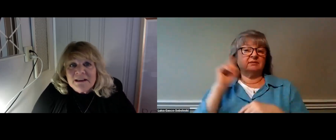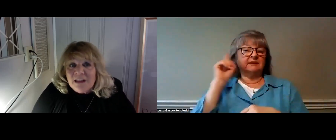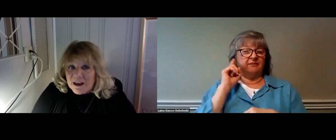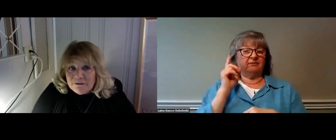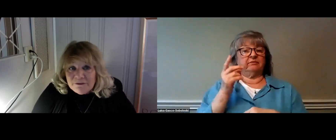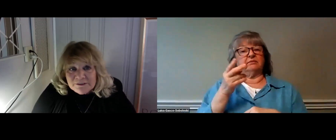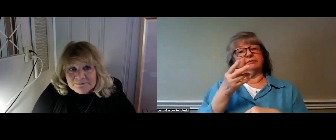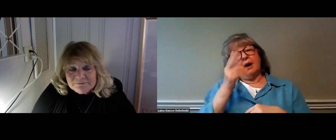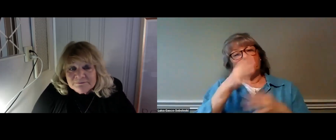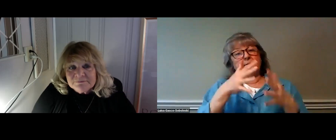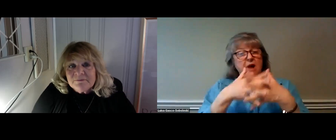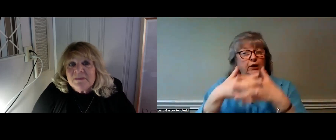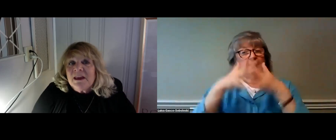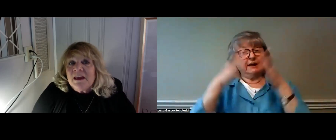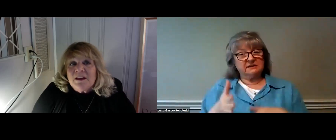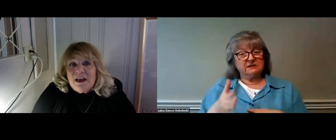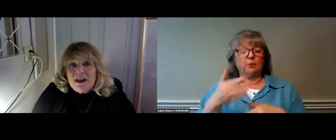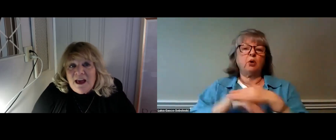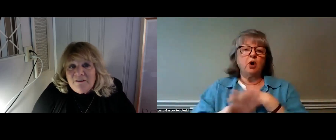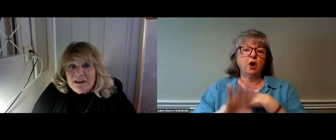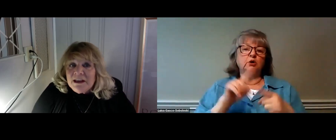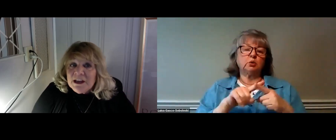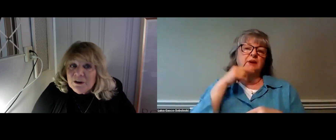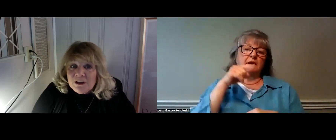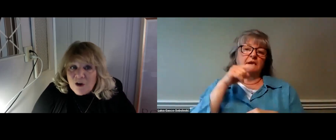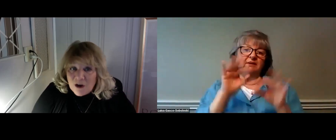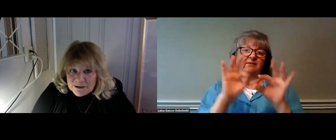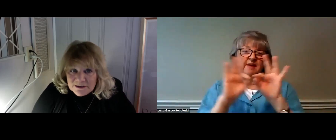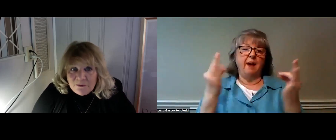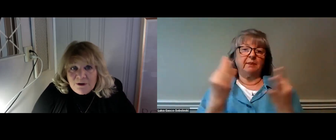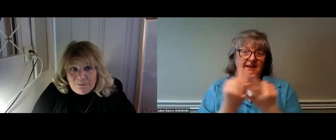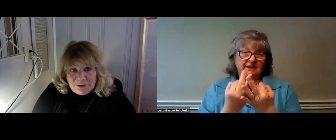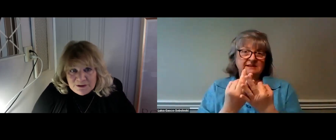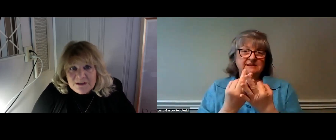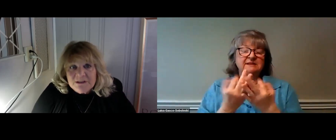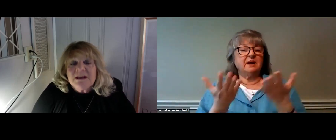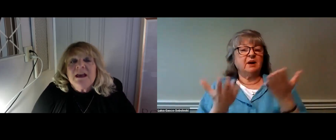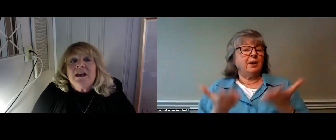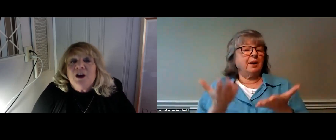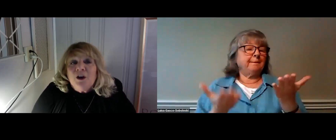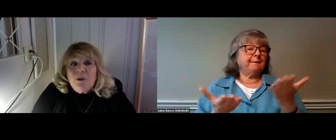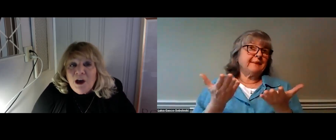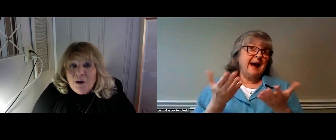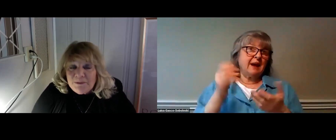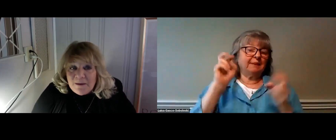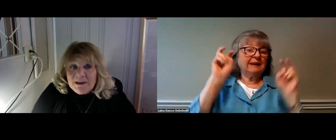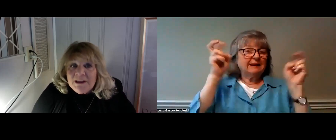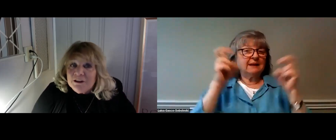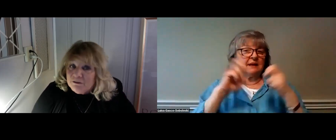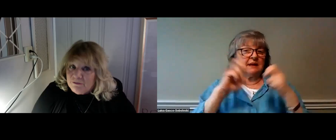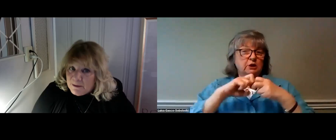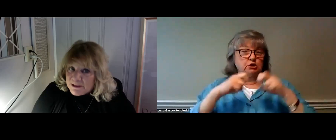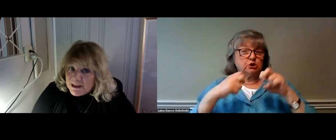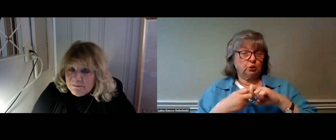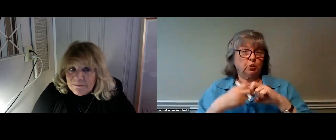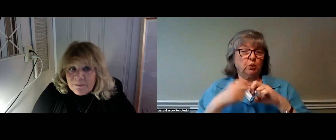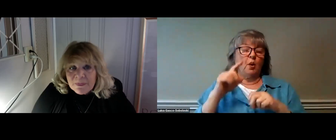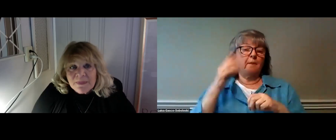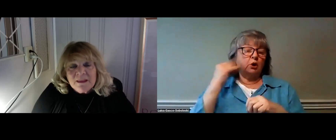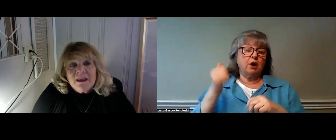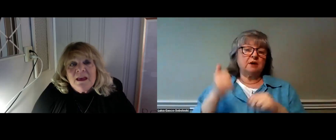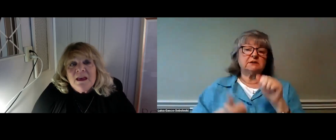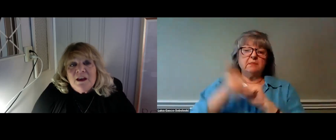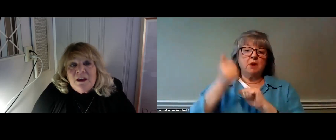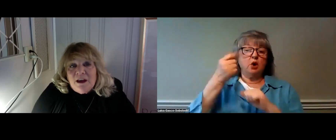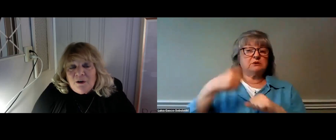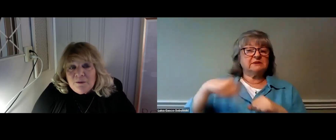life having a hearing loss with persons who help them in their family or maybe